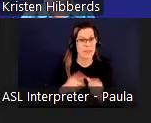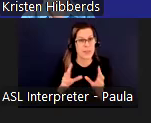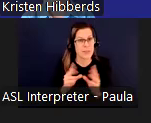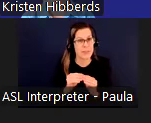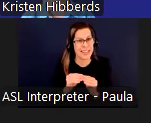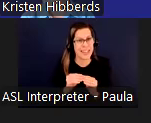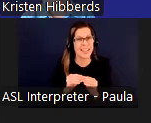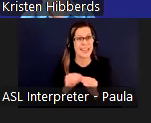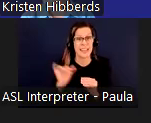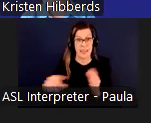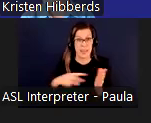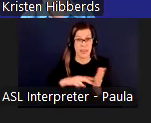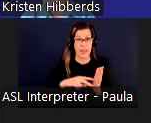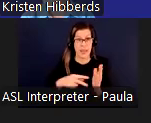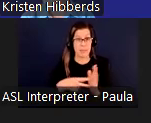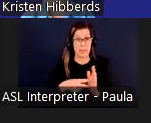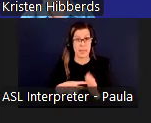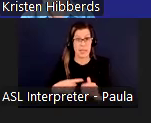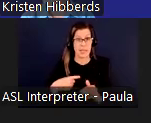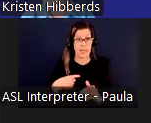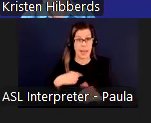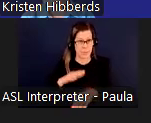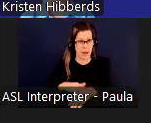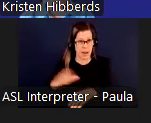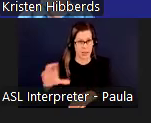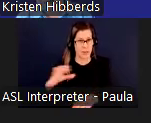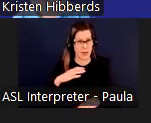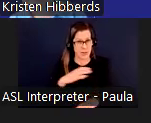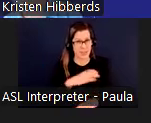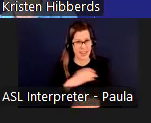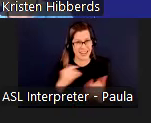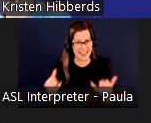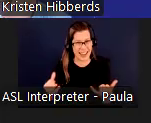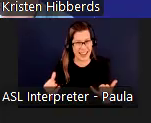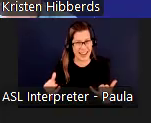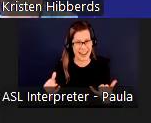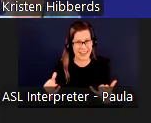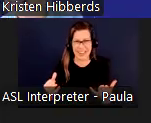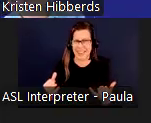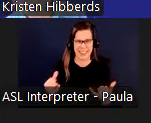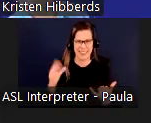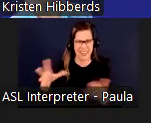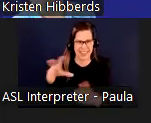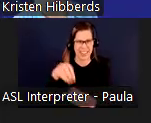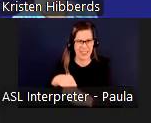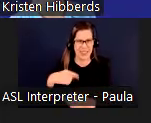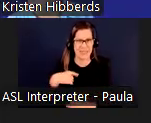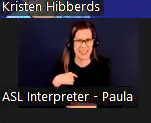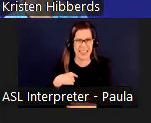Does that mean like I'm on your committee now, are you going to include me and when it's on the meeting?